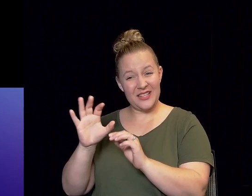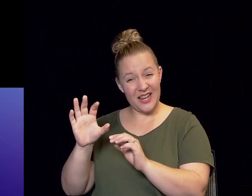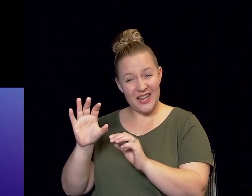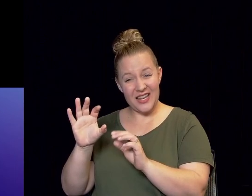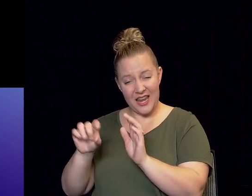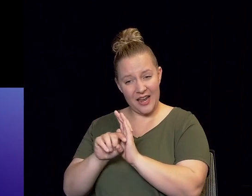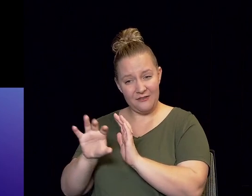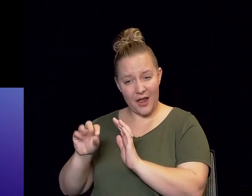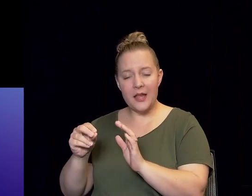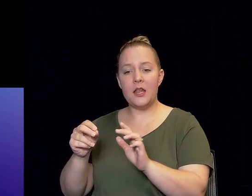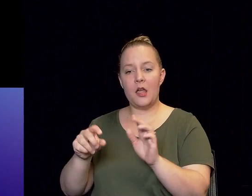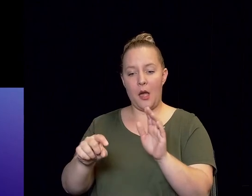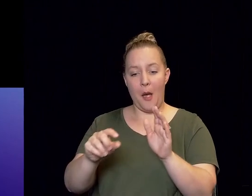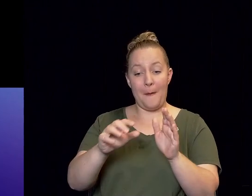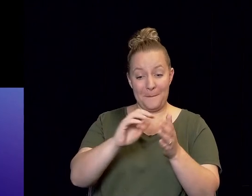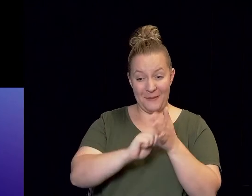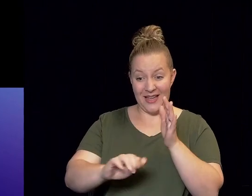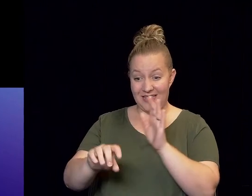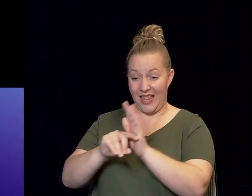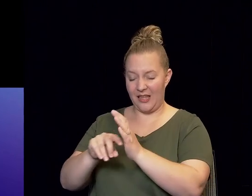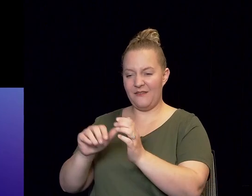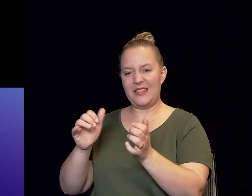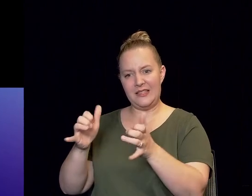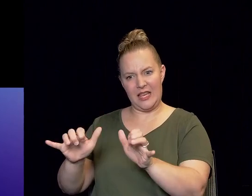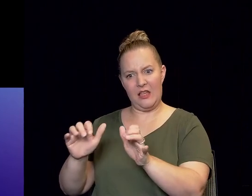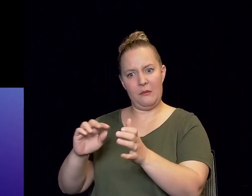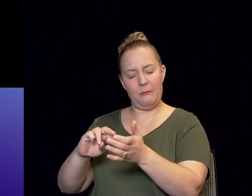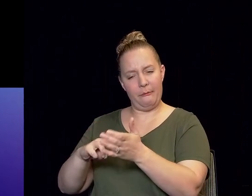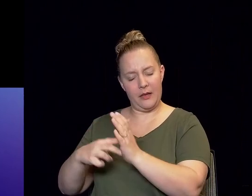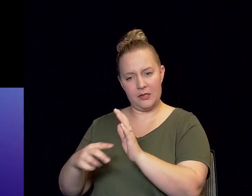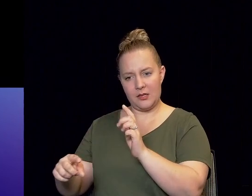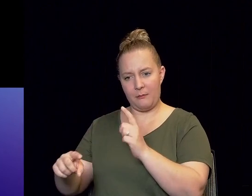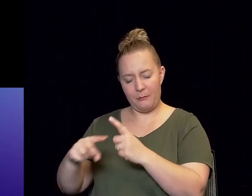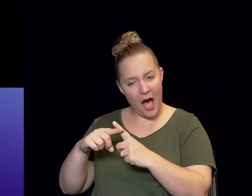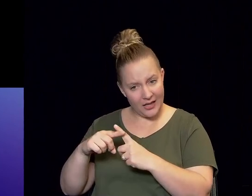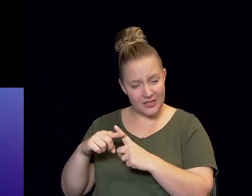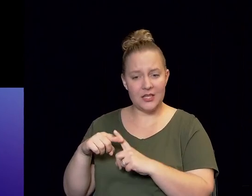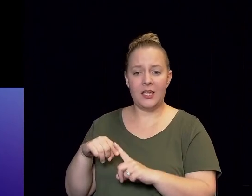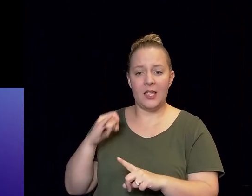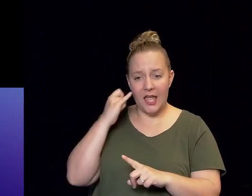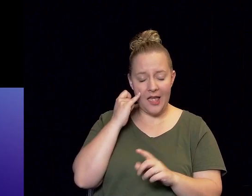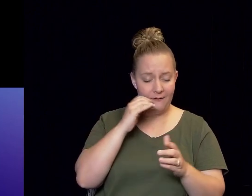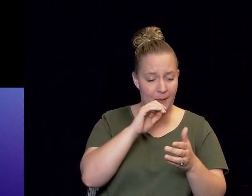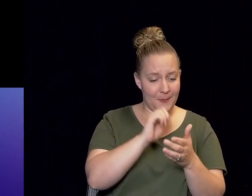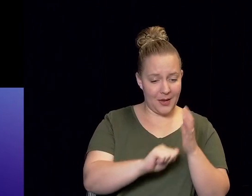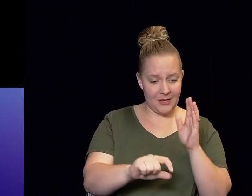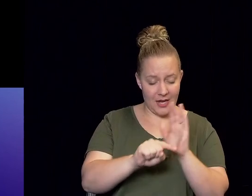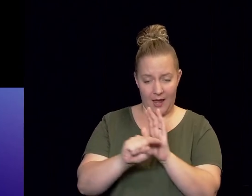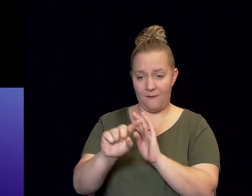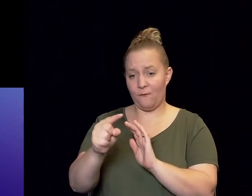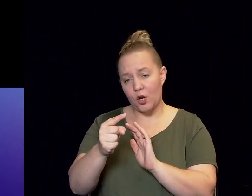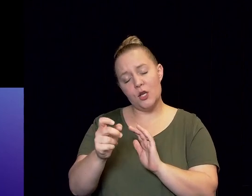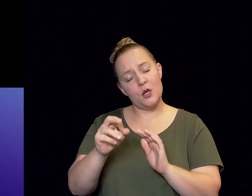negative still gives you that plus. So either way, whether you do minus a negative first or if you